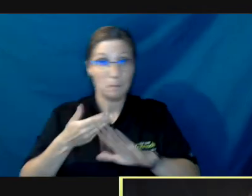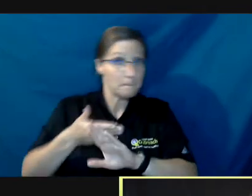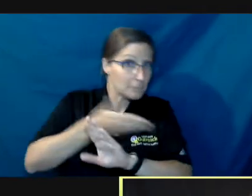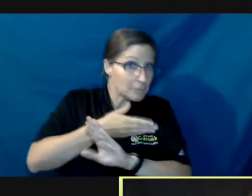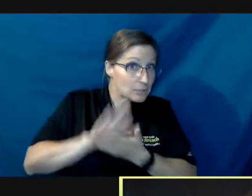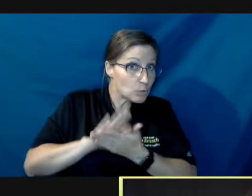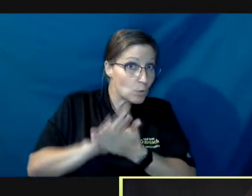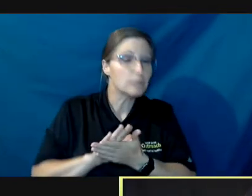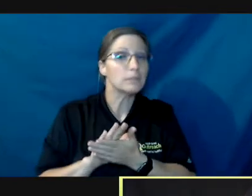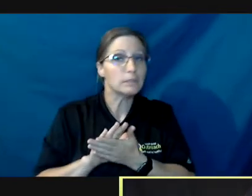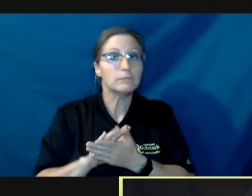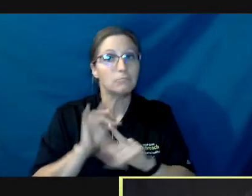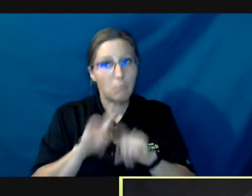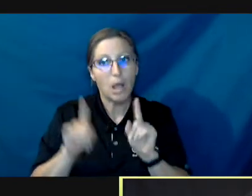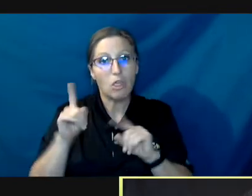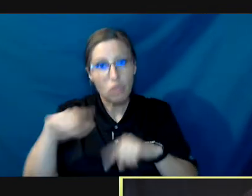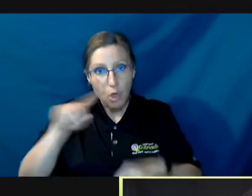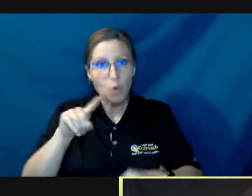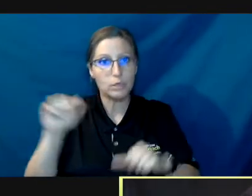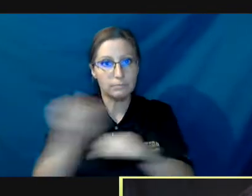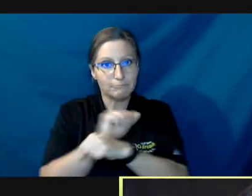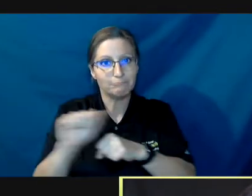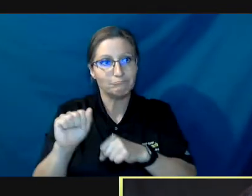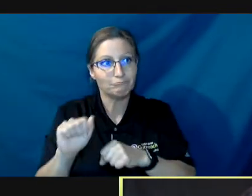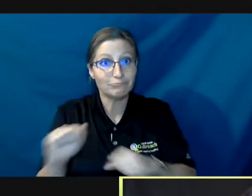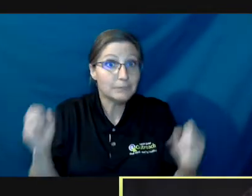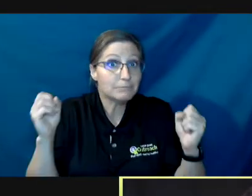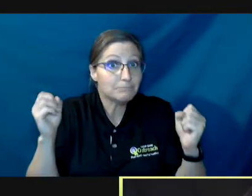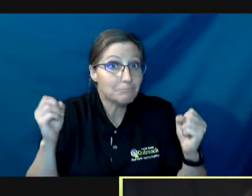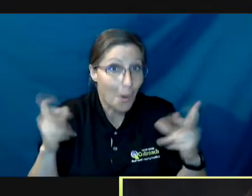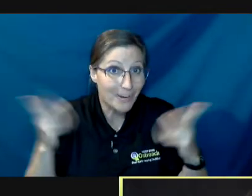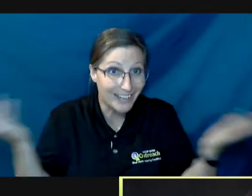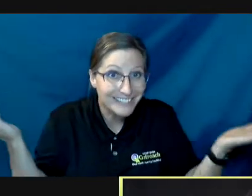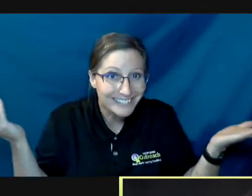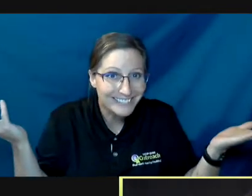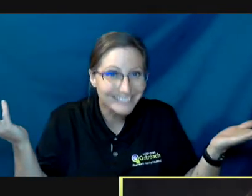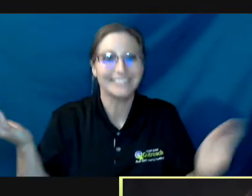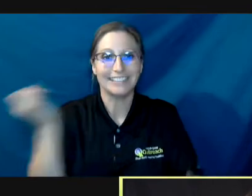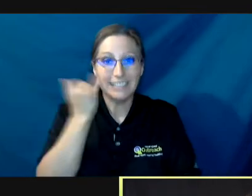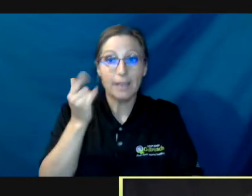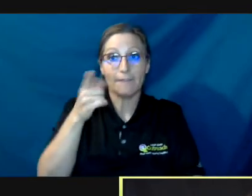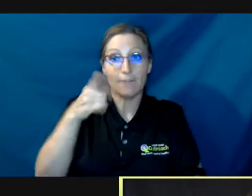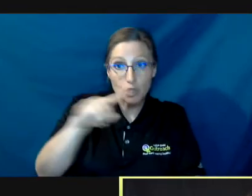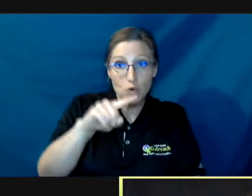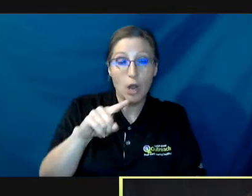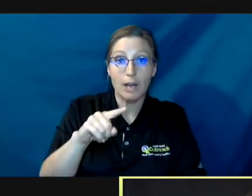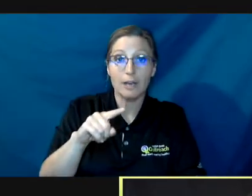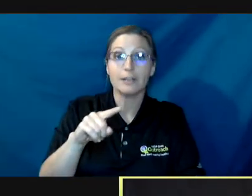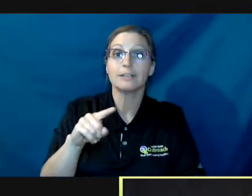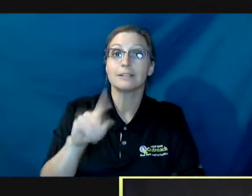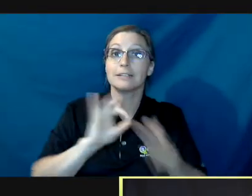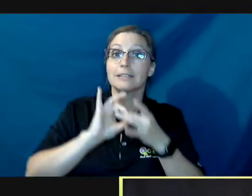and the duties are okay if you're with the caveat of